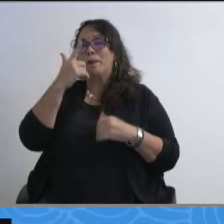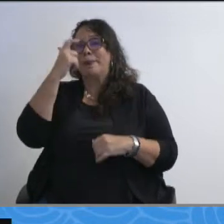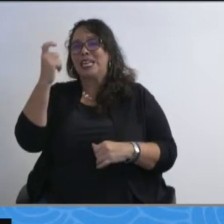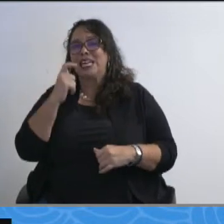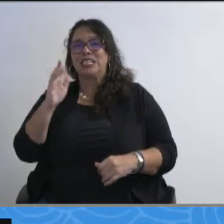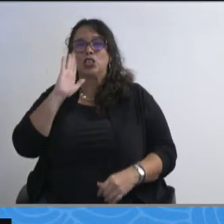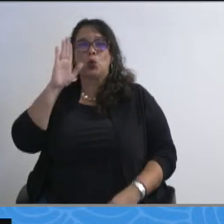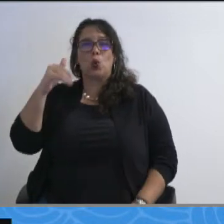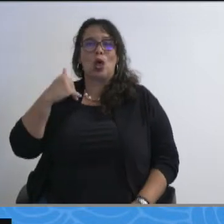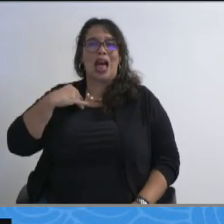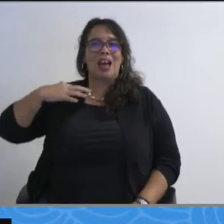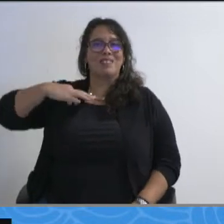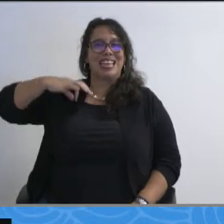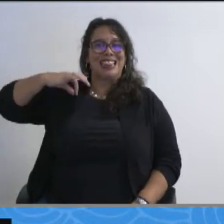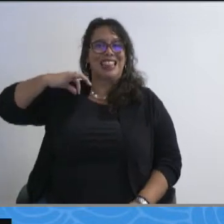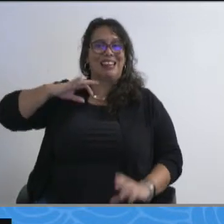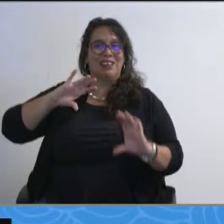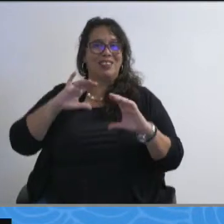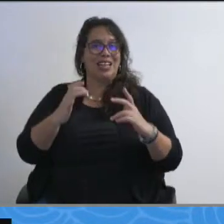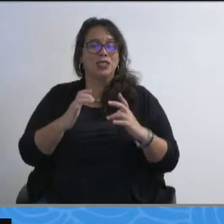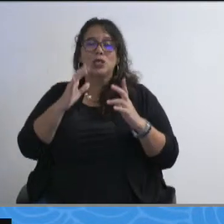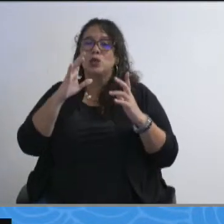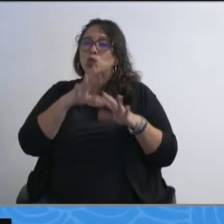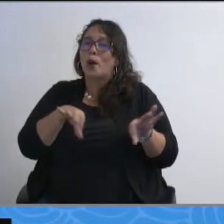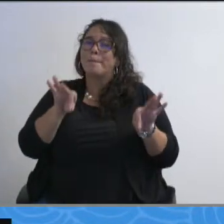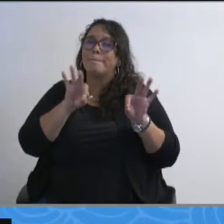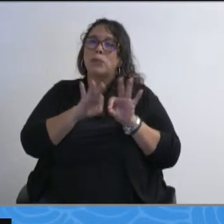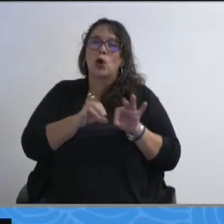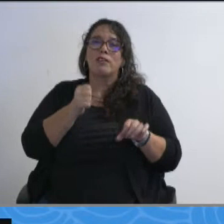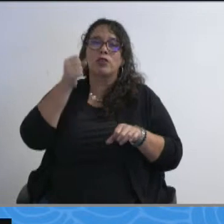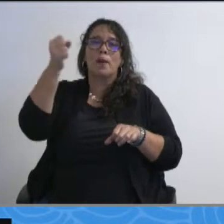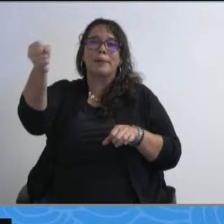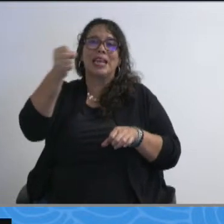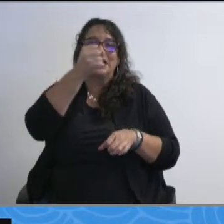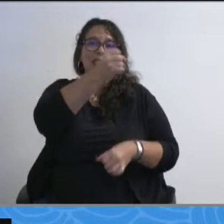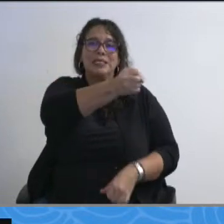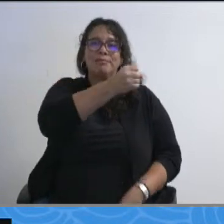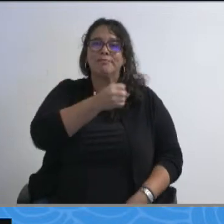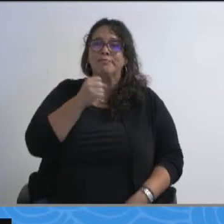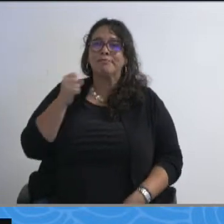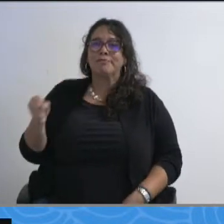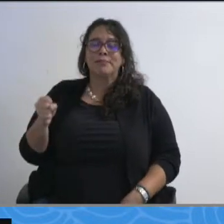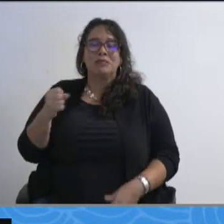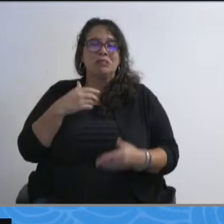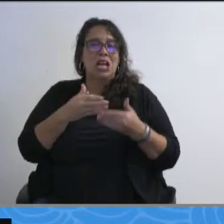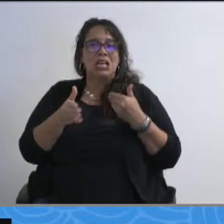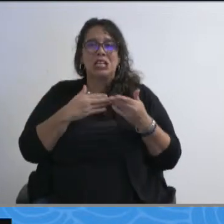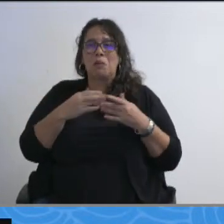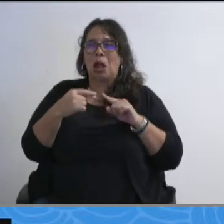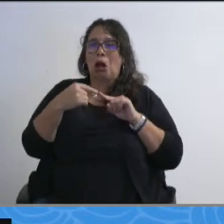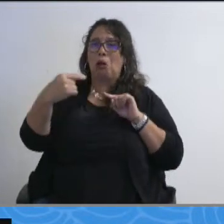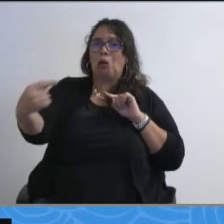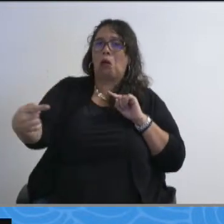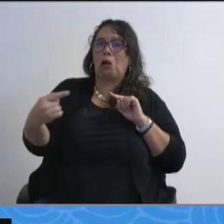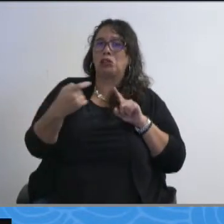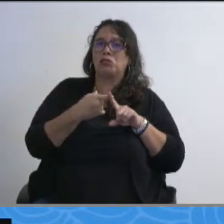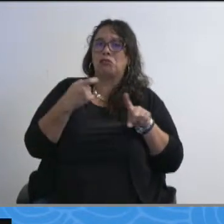So, the application is important for placement. Even if you're planning on going to your home school across the street from your house, we encourage all of our fifth grade families